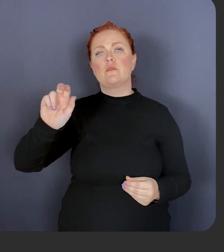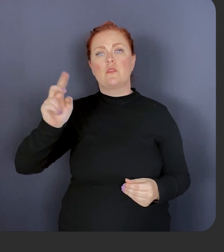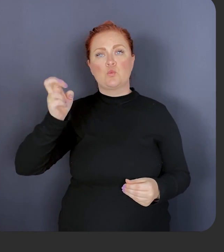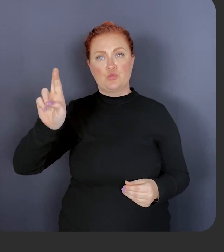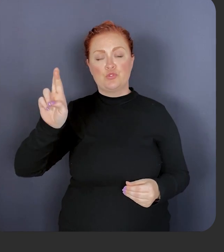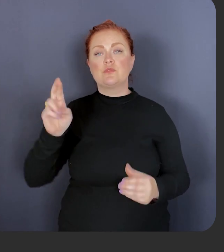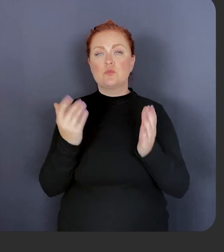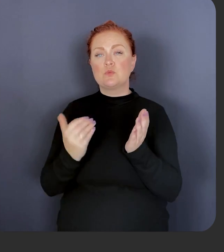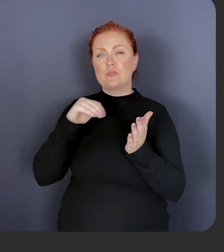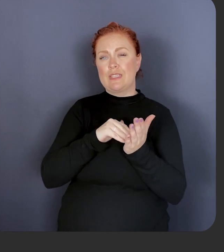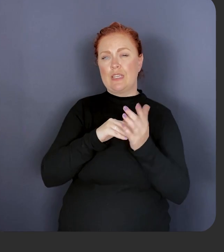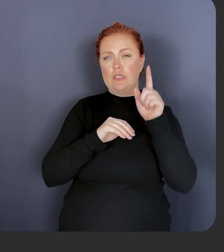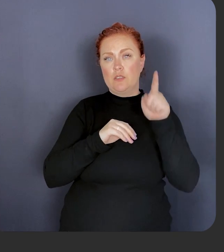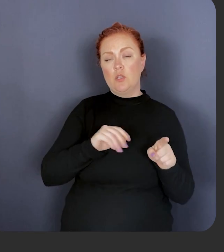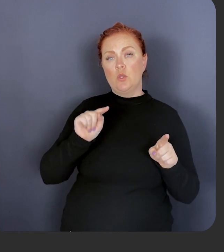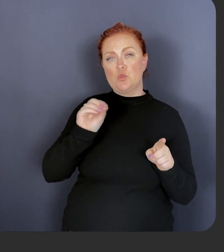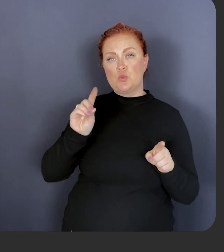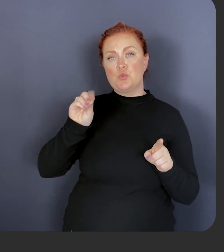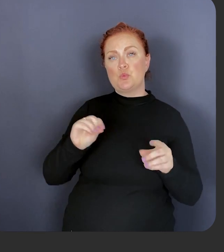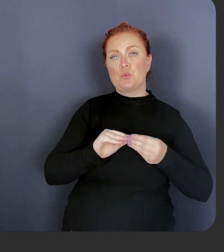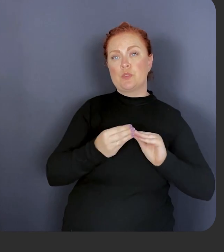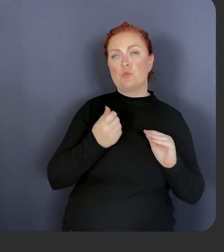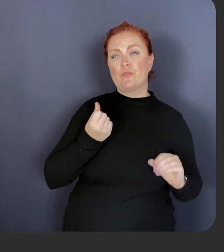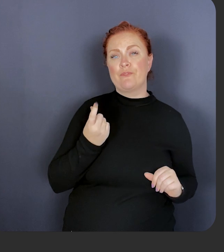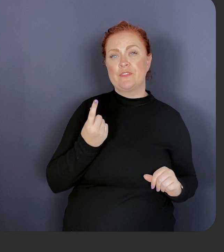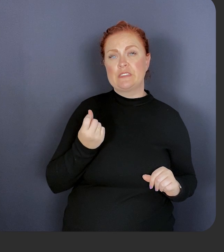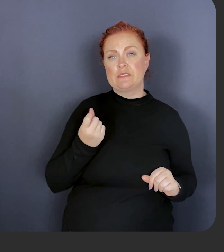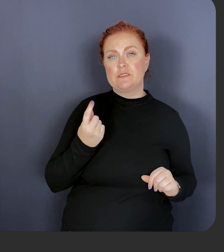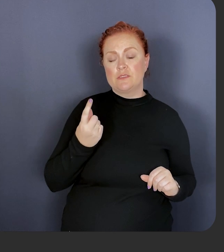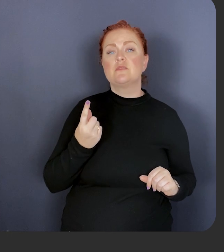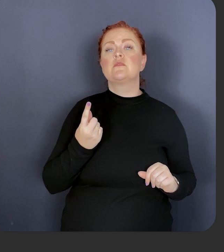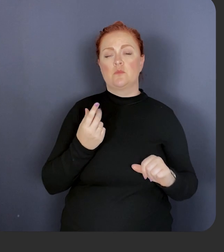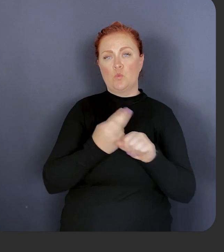So we're going to go to To Do 11, and we're going to go into this component